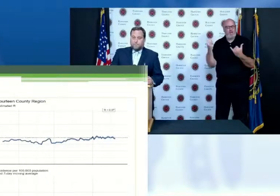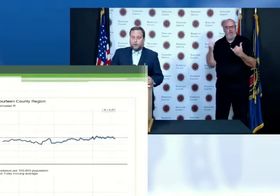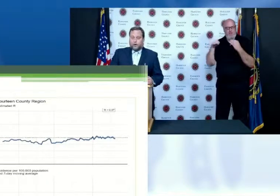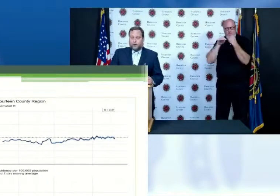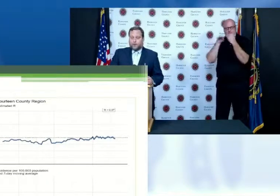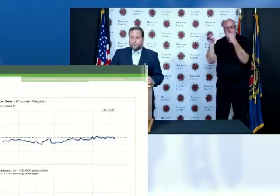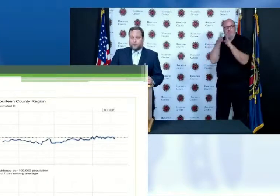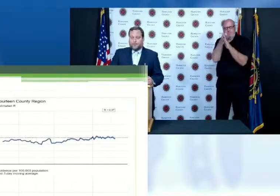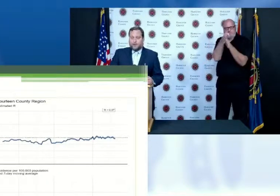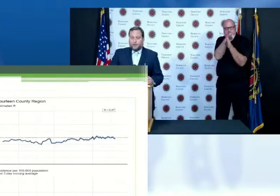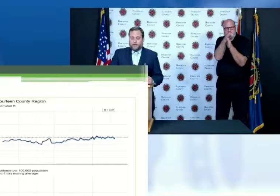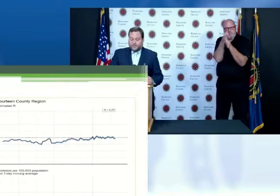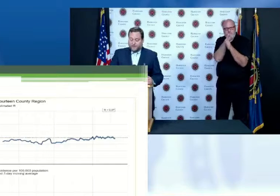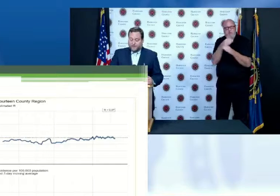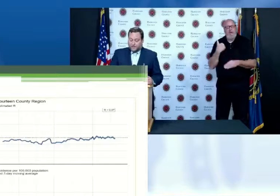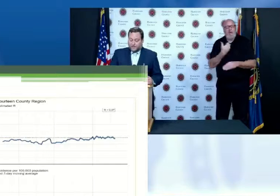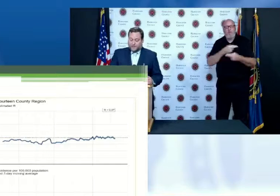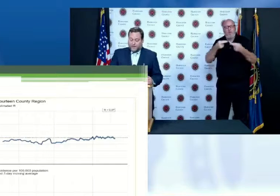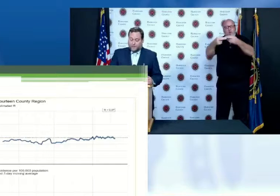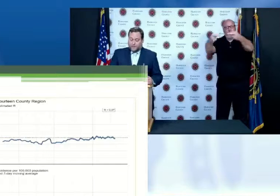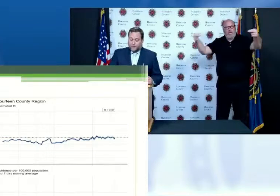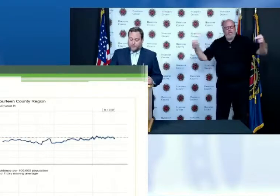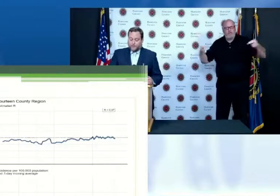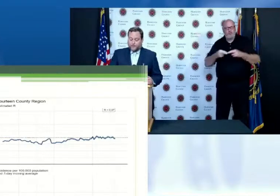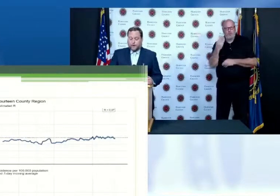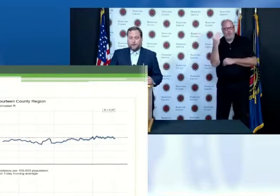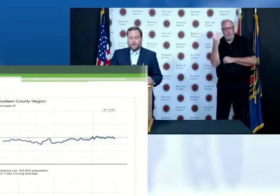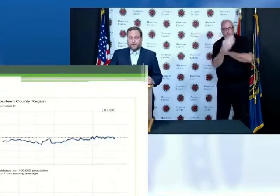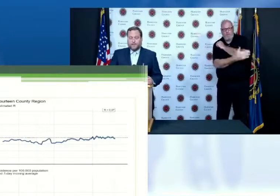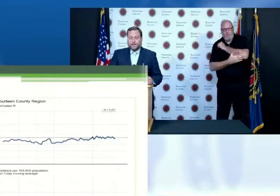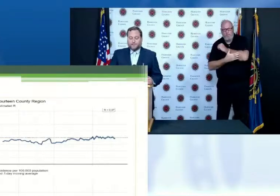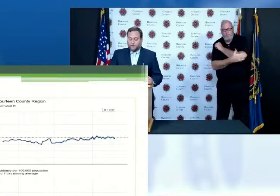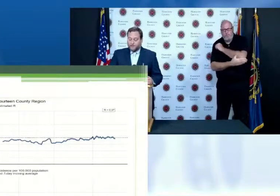we are also continuing to see fairly stable numbers within our region's hospitals